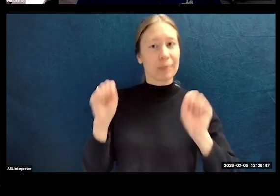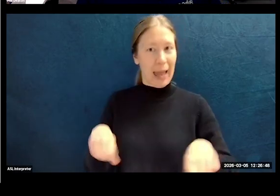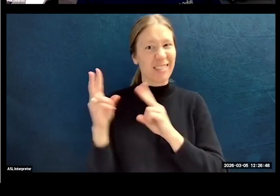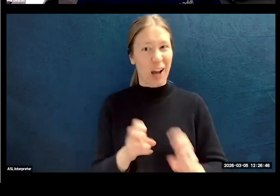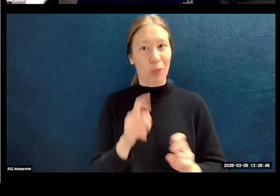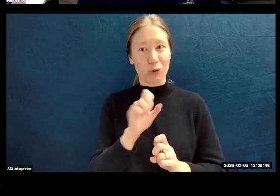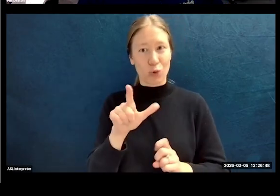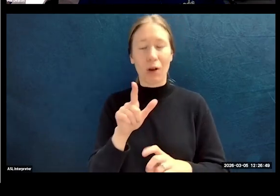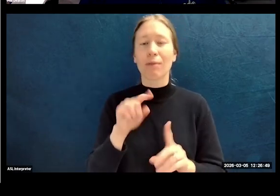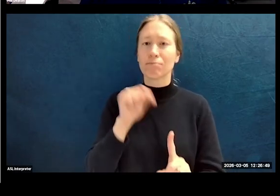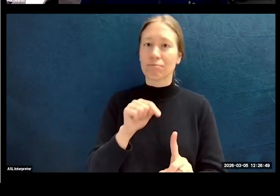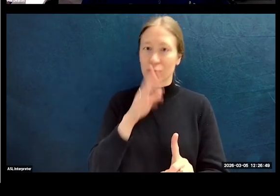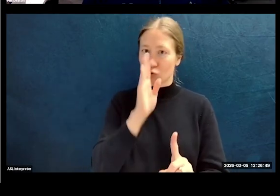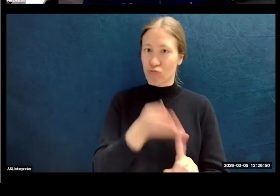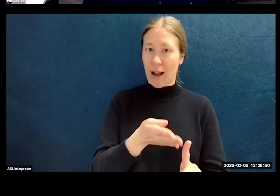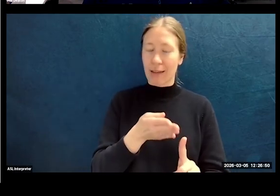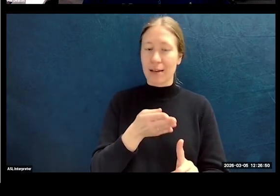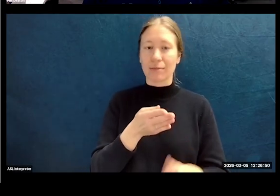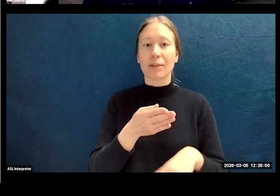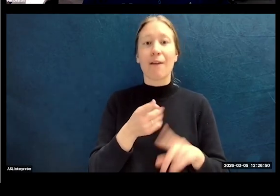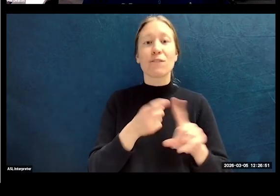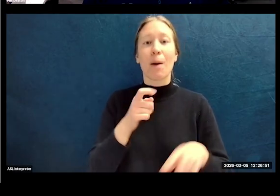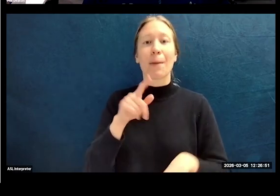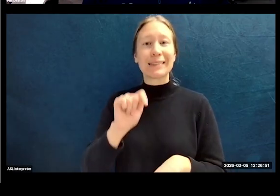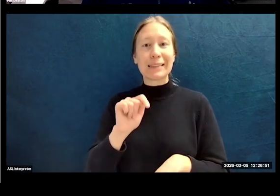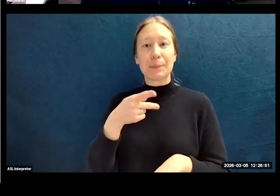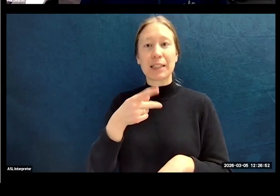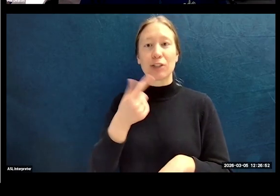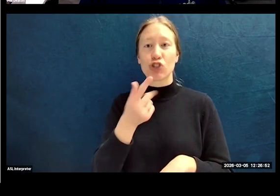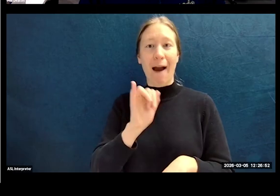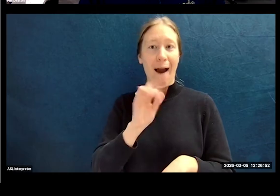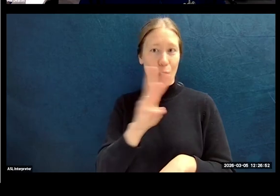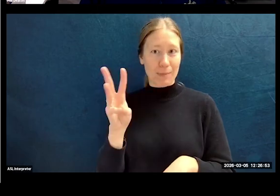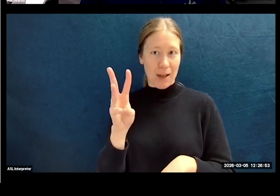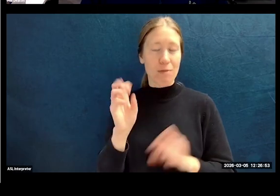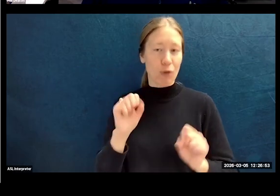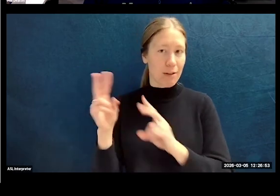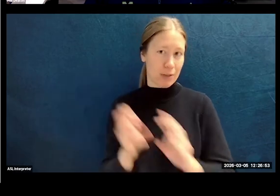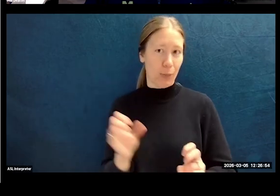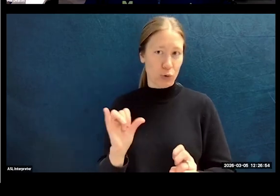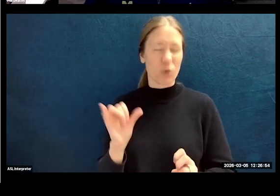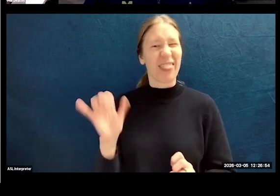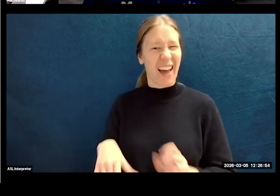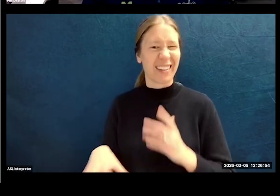and can be downloaded directly from the TPGI website as well. And that's linked in our additional resources here.